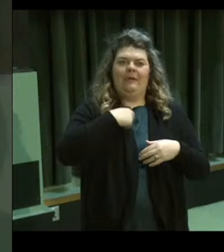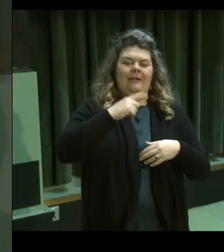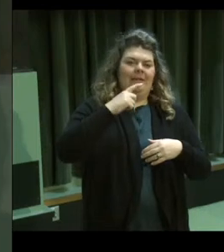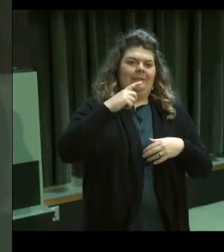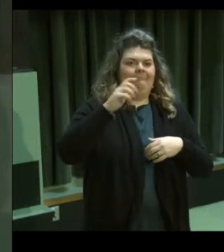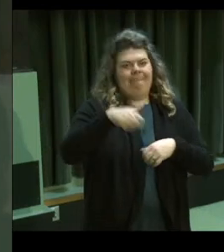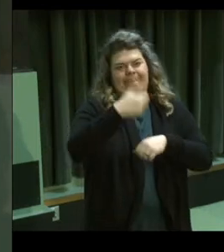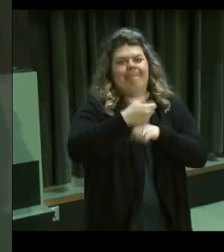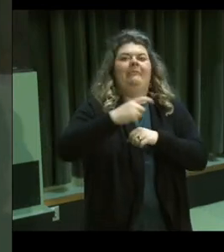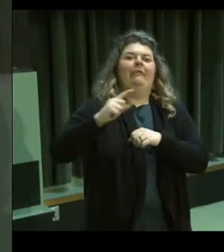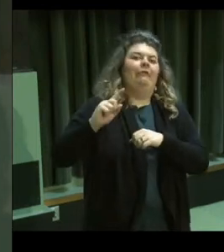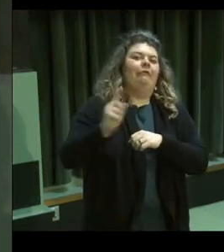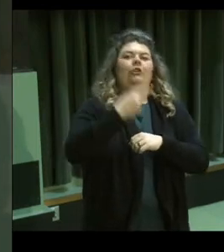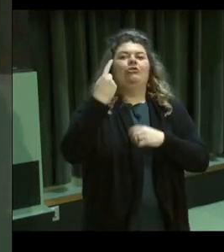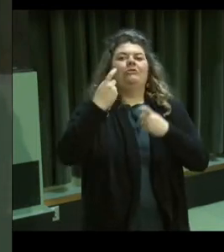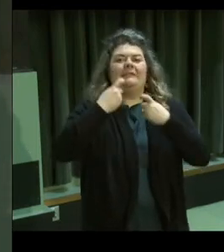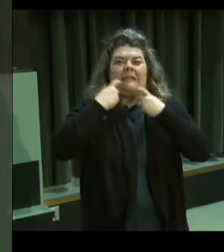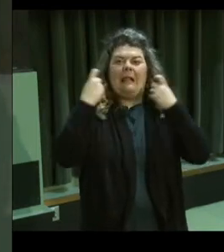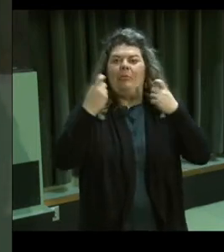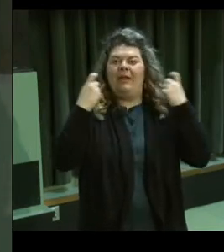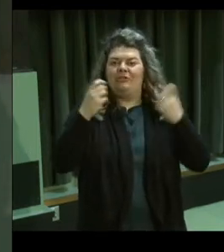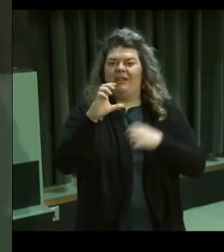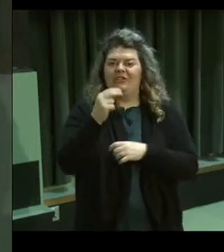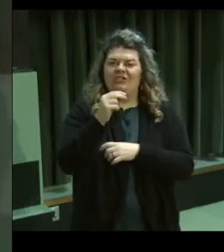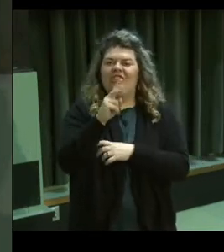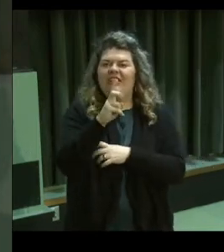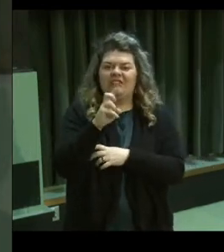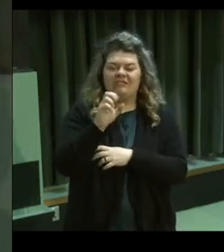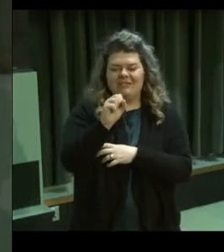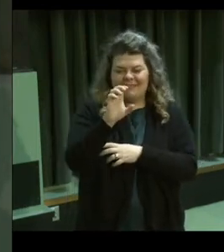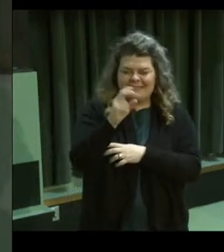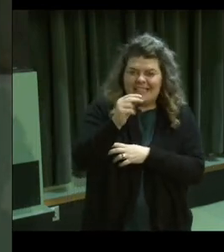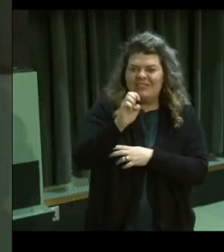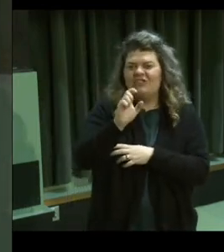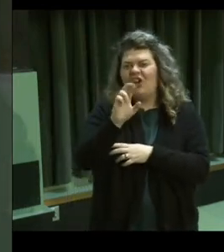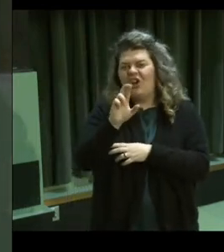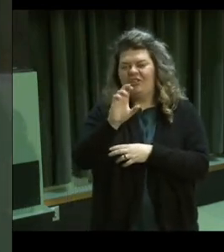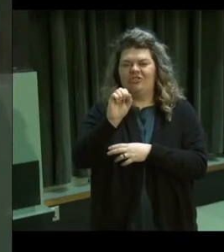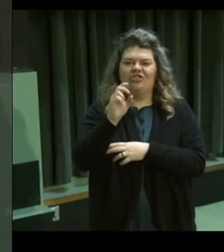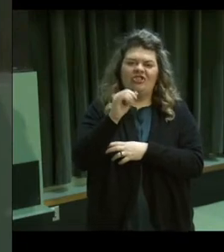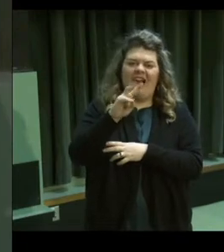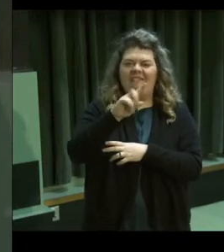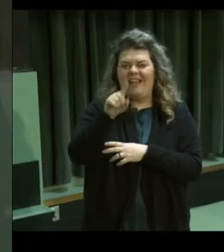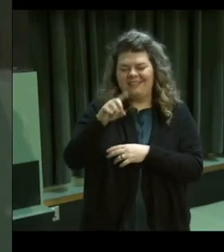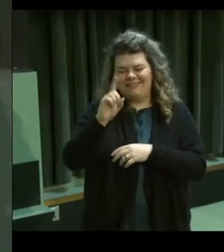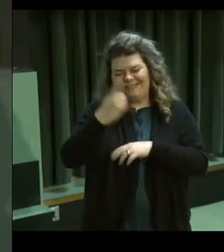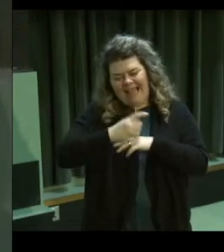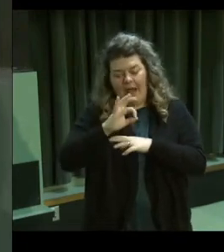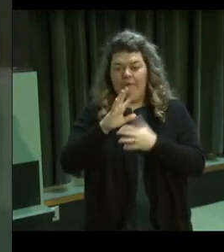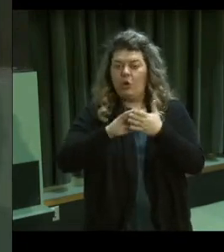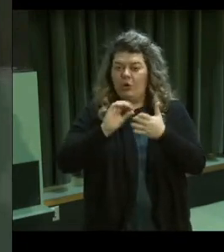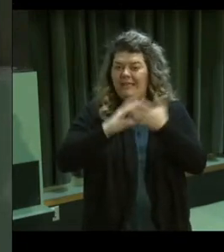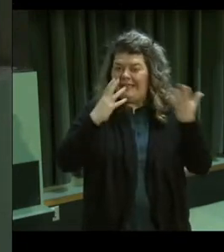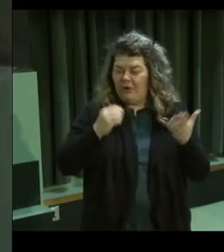we mark our first celebration of the Cesar Chavez Day of Service